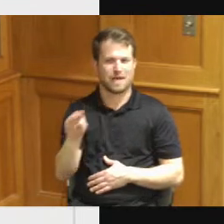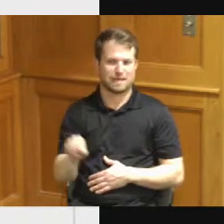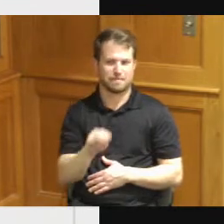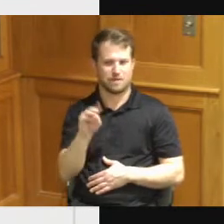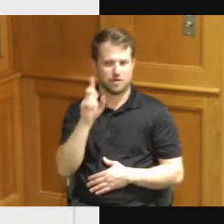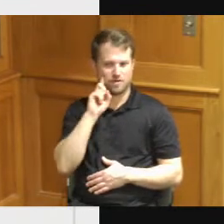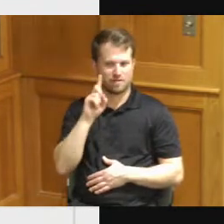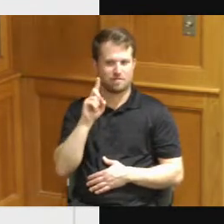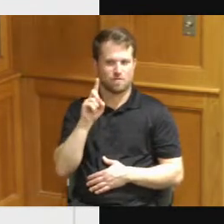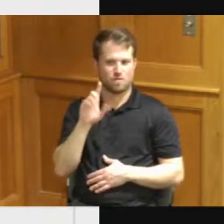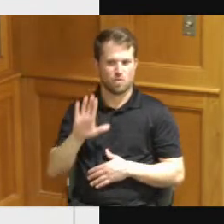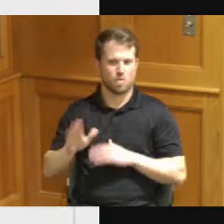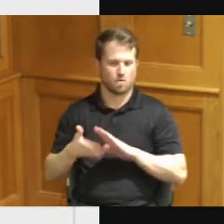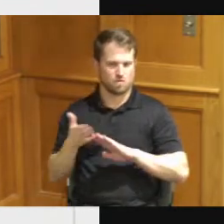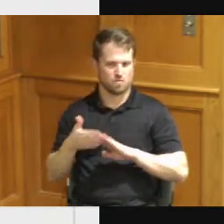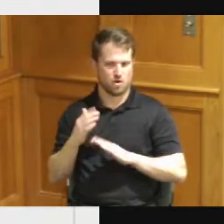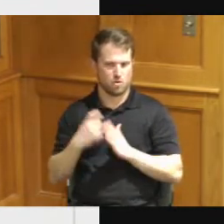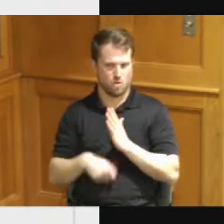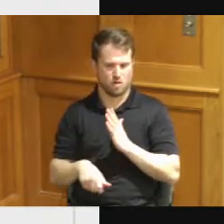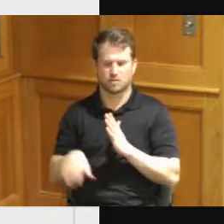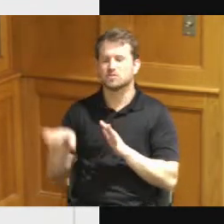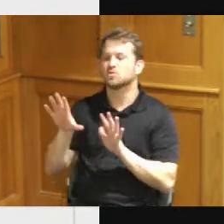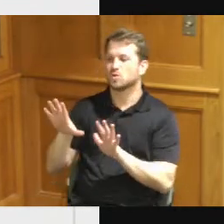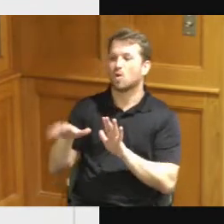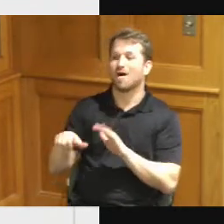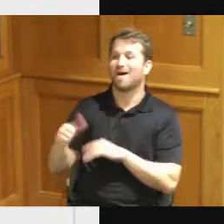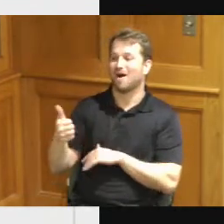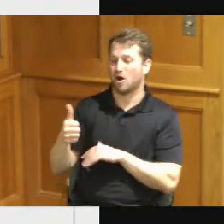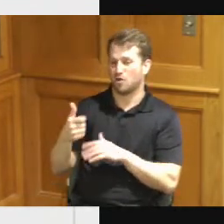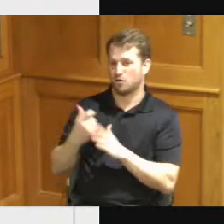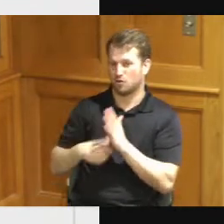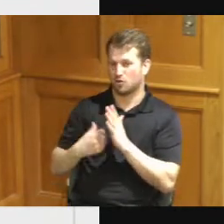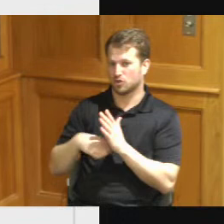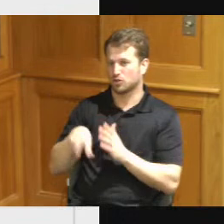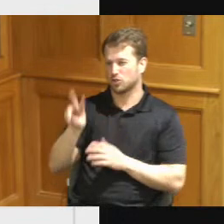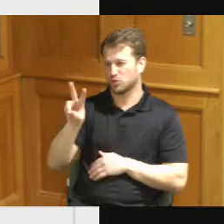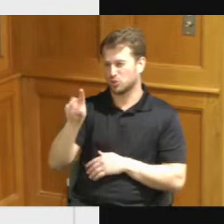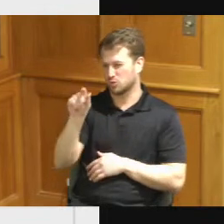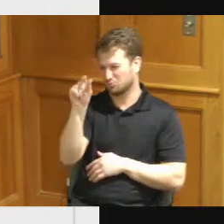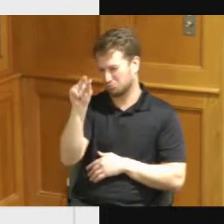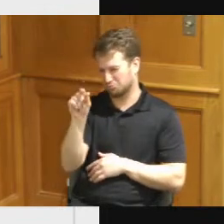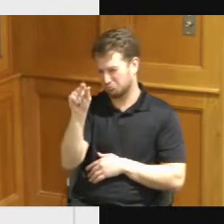that right that's three well you know those other expenses those other two other small pieces those